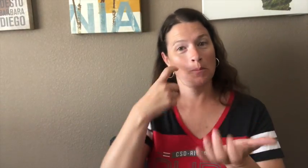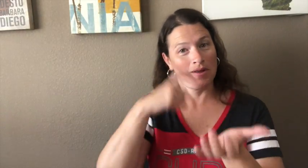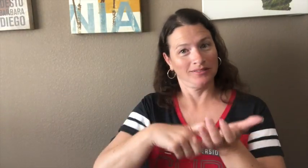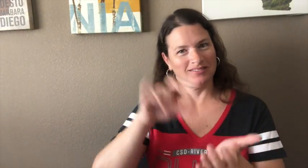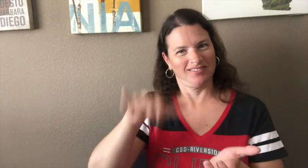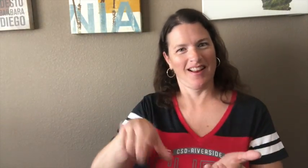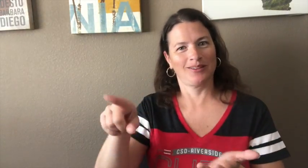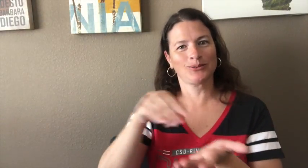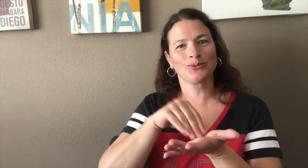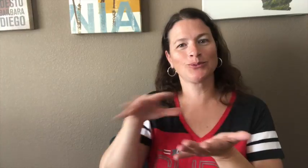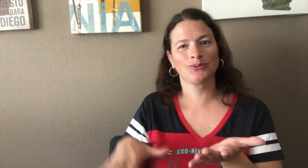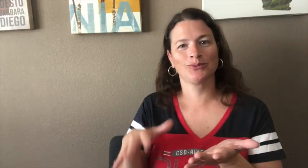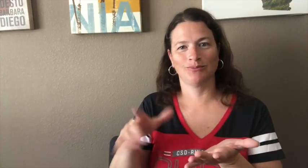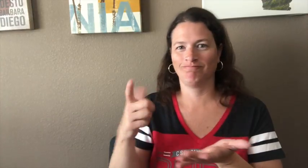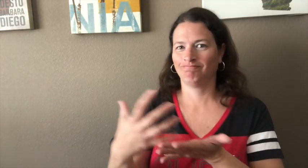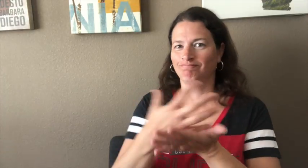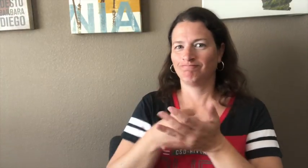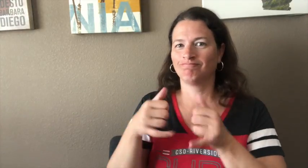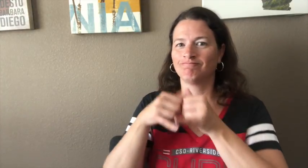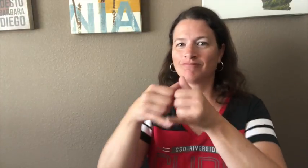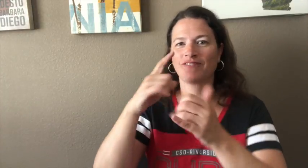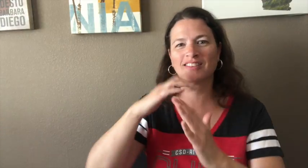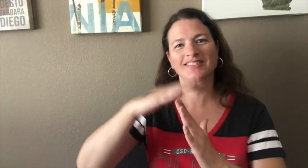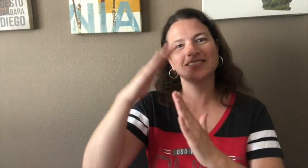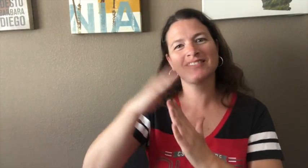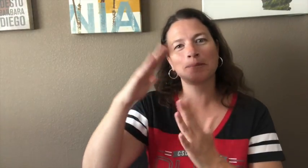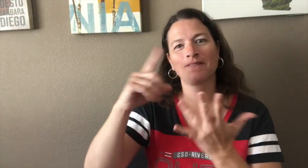this student deserves this award